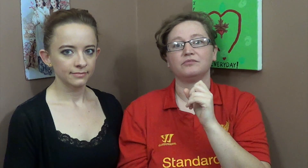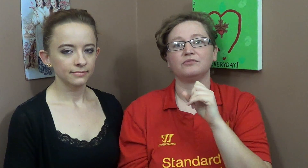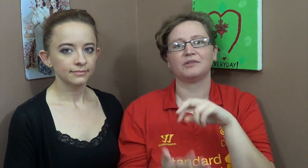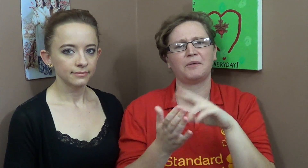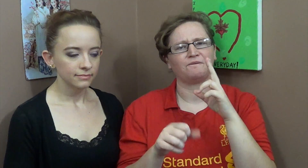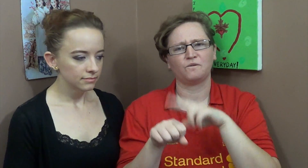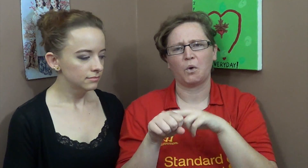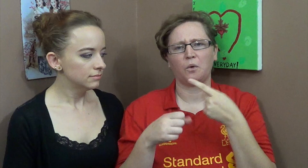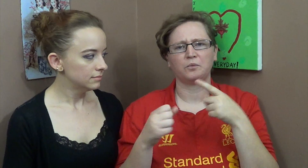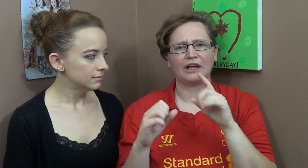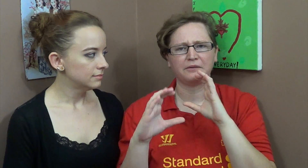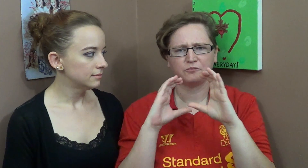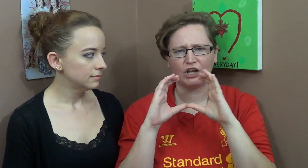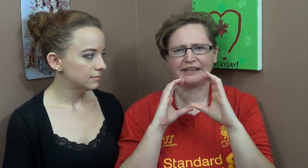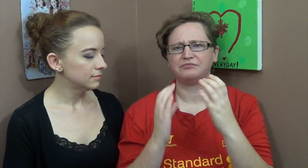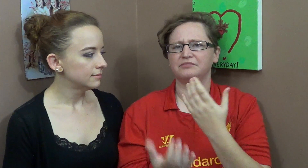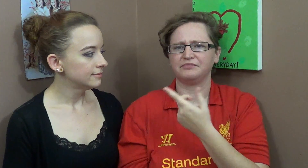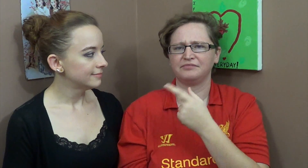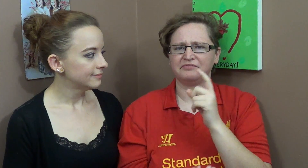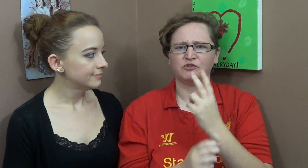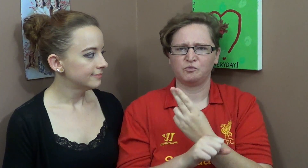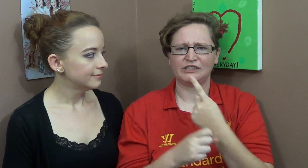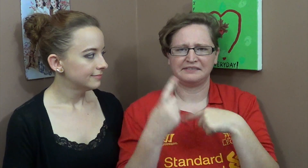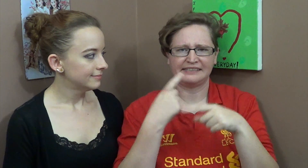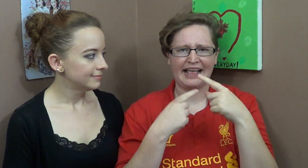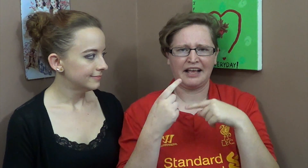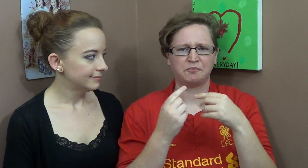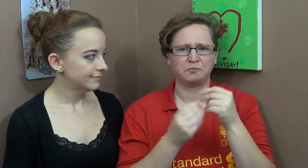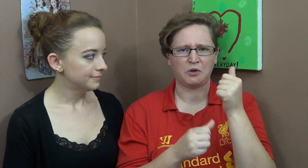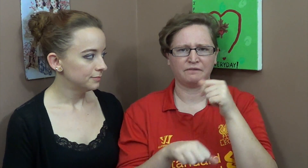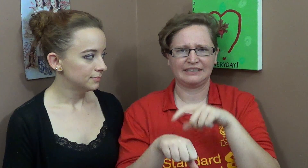and of course we communicate using sign language